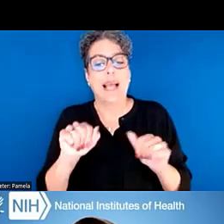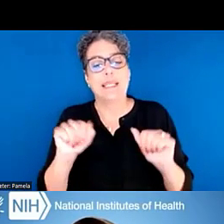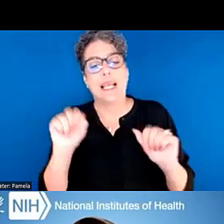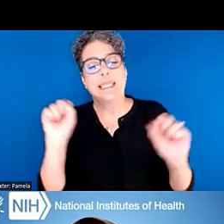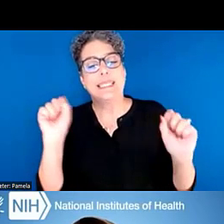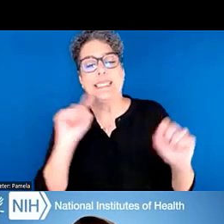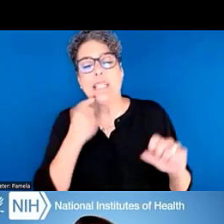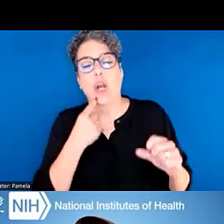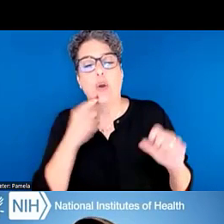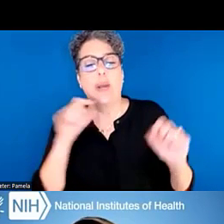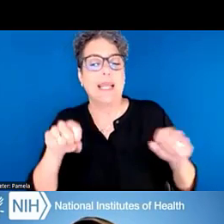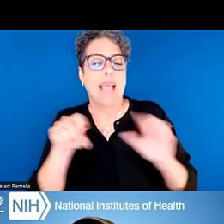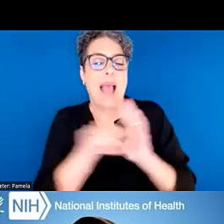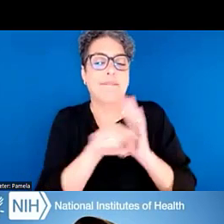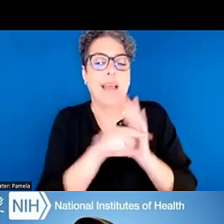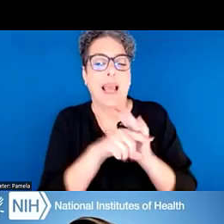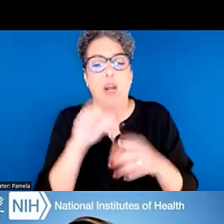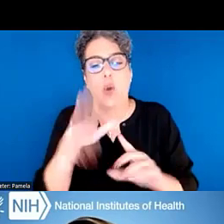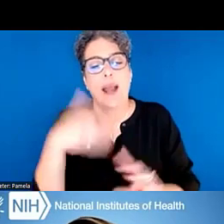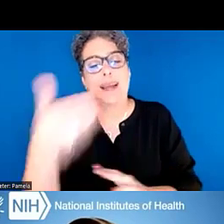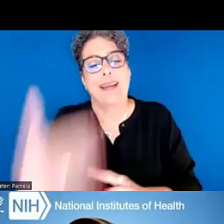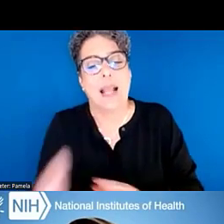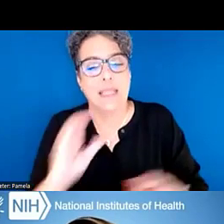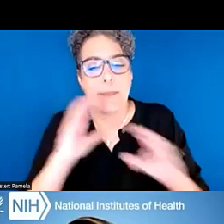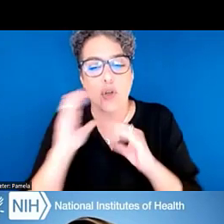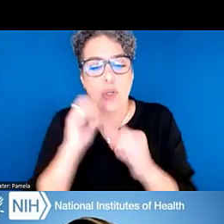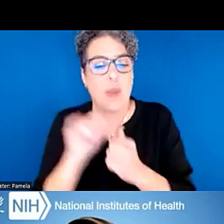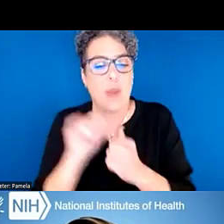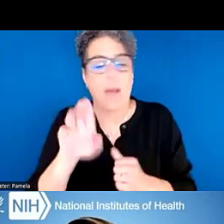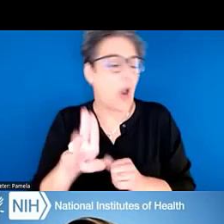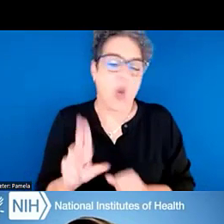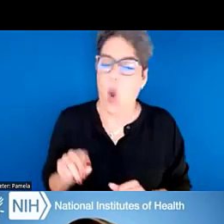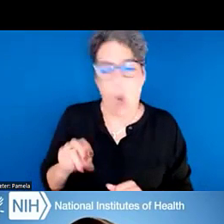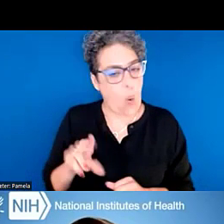Without waiting, C is the right answer. It has to be reported right away.